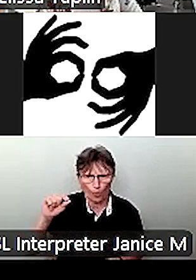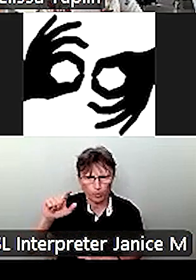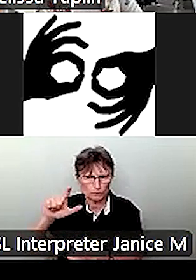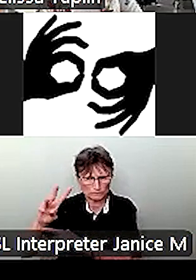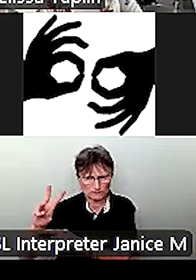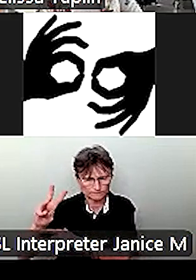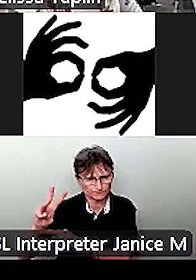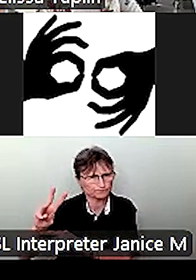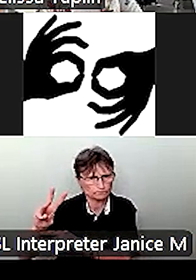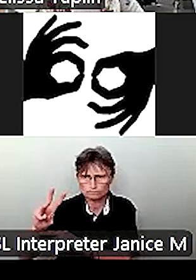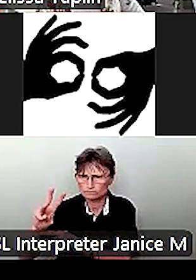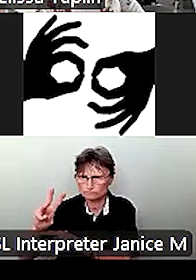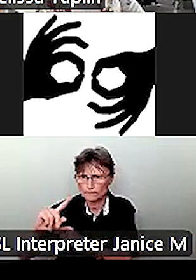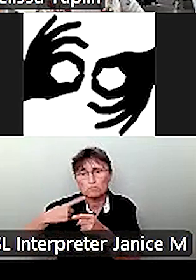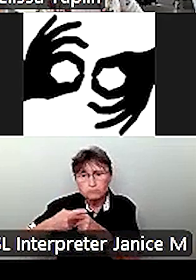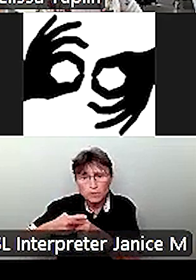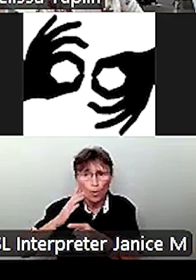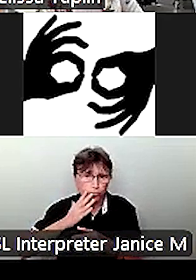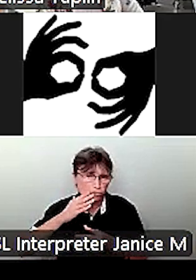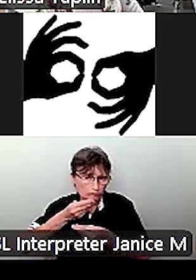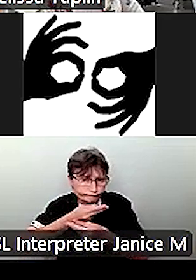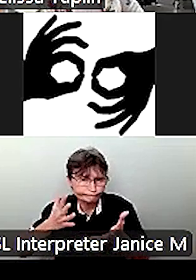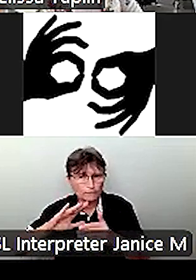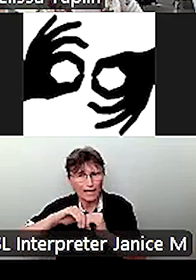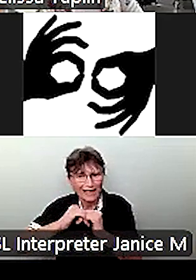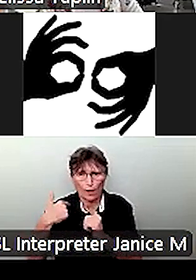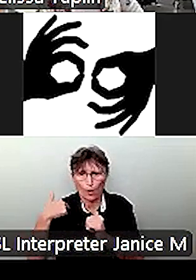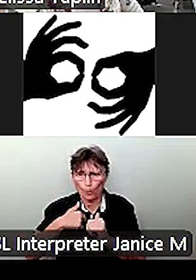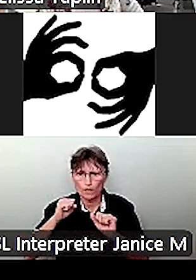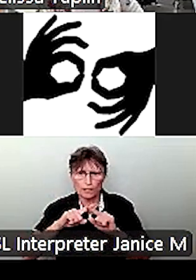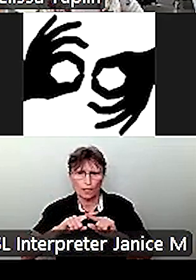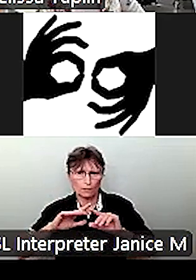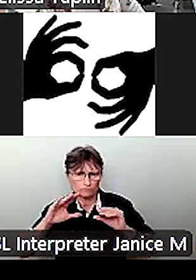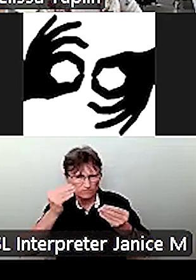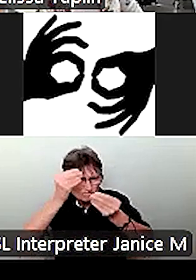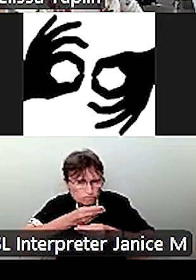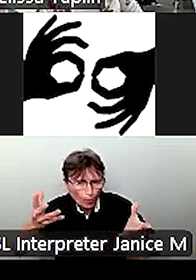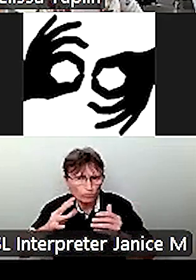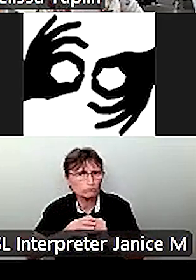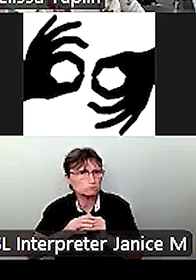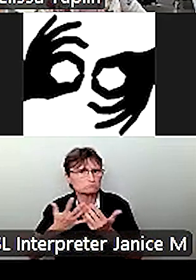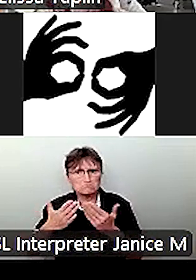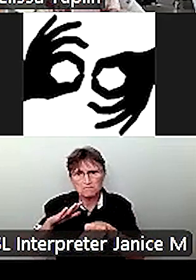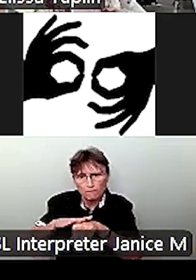specifically on giving instructions and advice on how to build your application. We're not